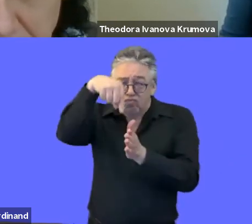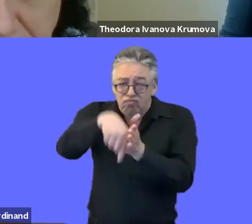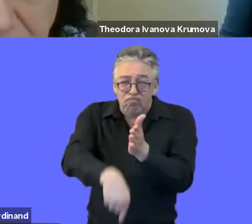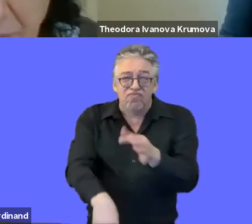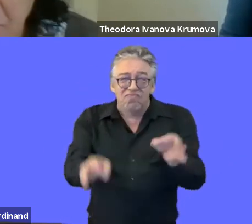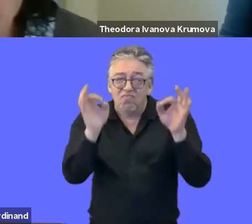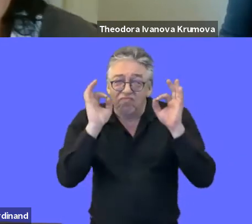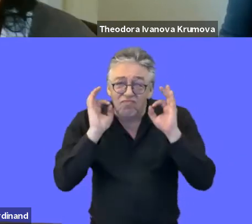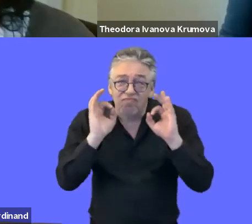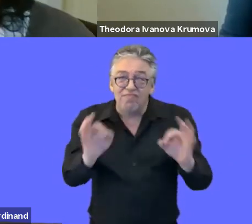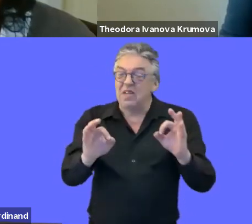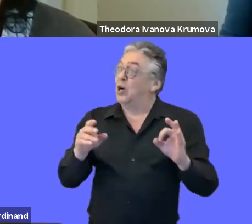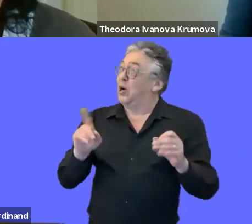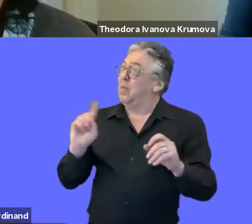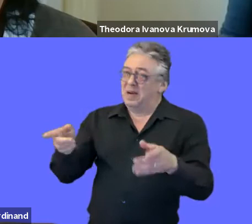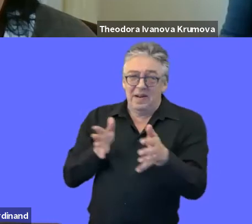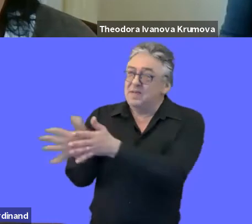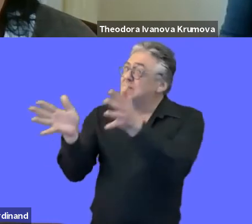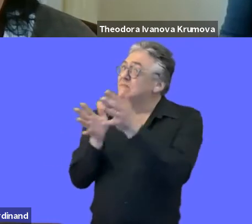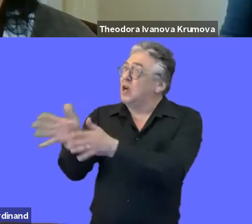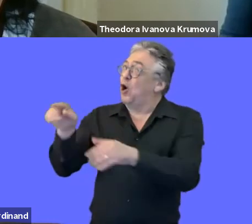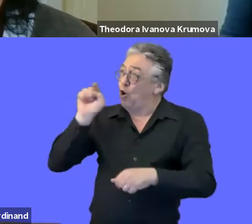under the relevant convention have been violated enough